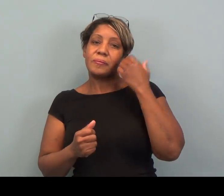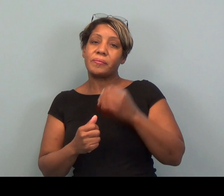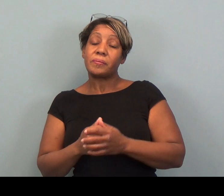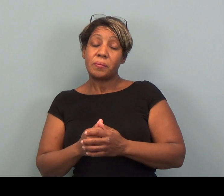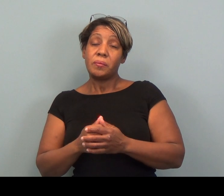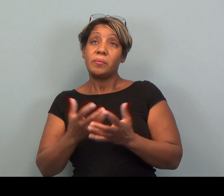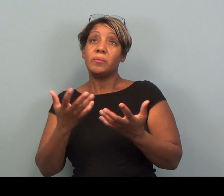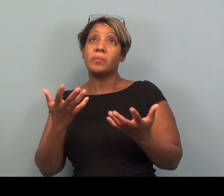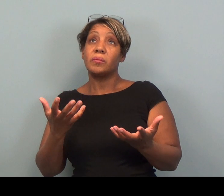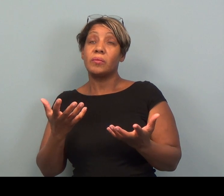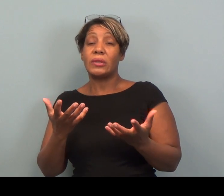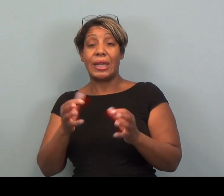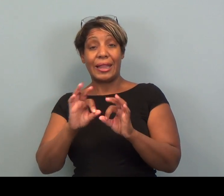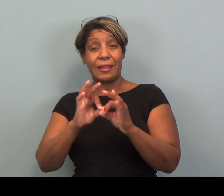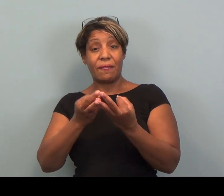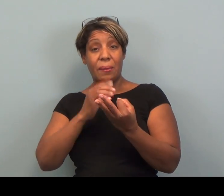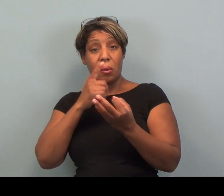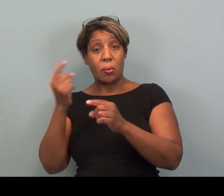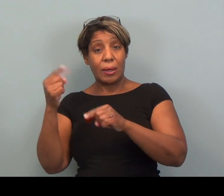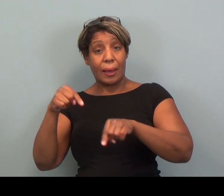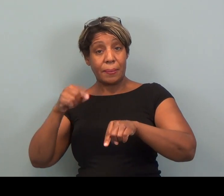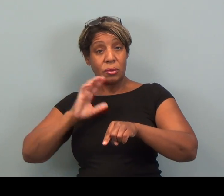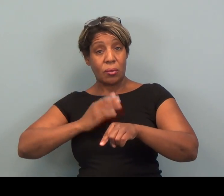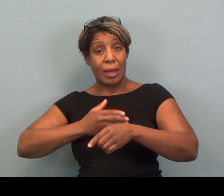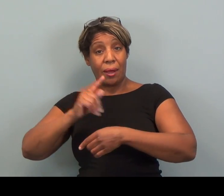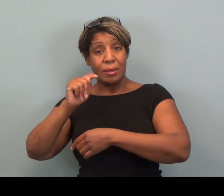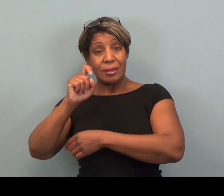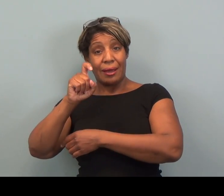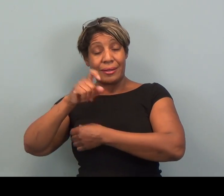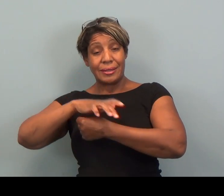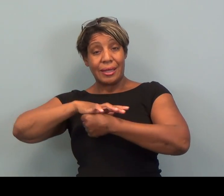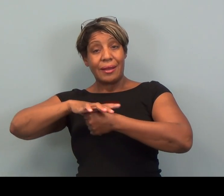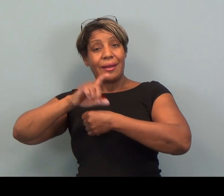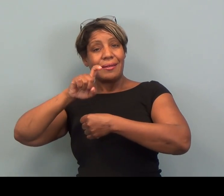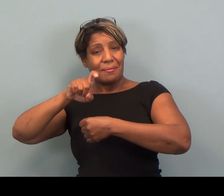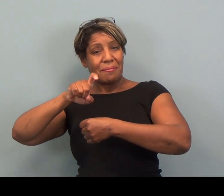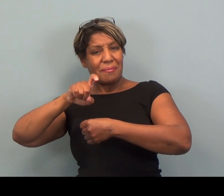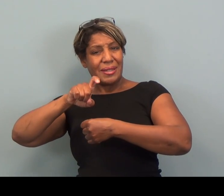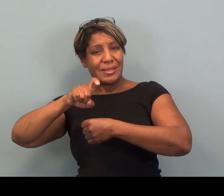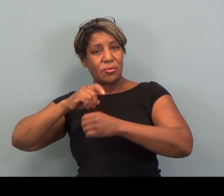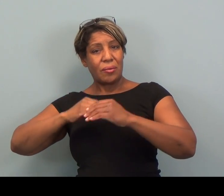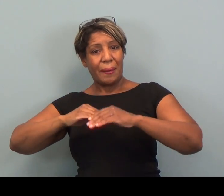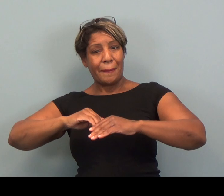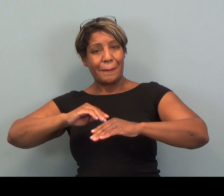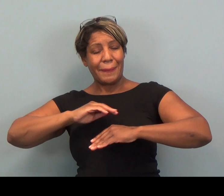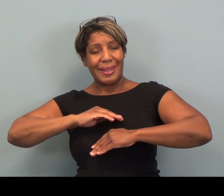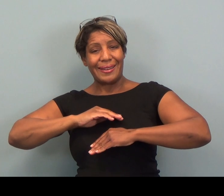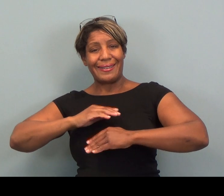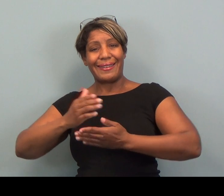So a family that comes to our tax site has to meet income eligibility guidelines.